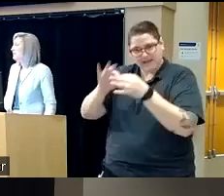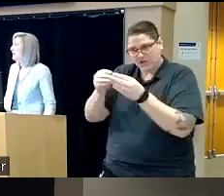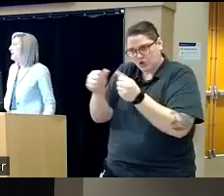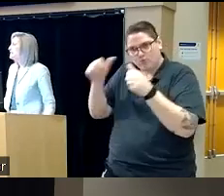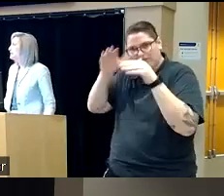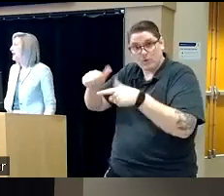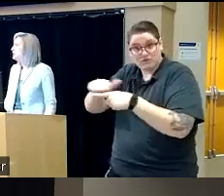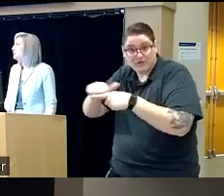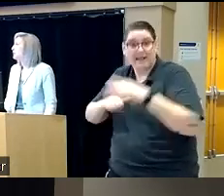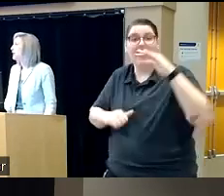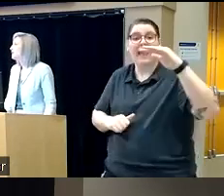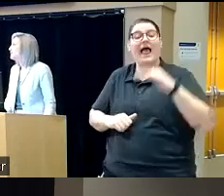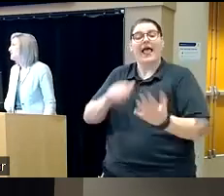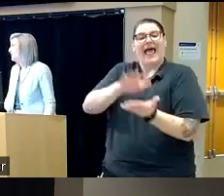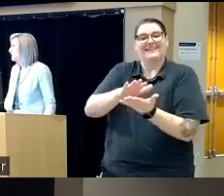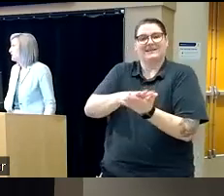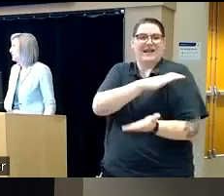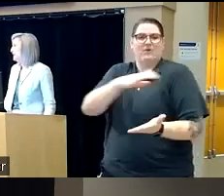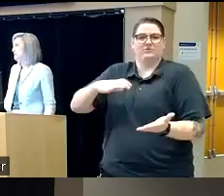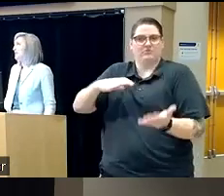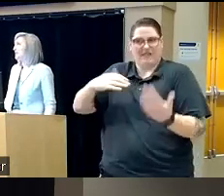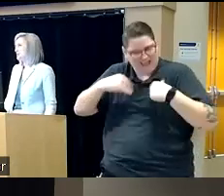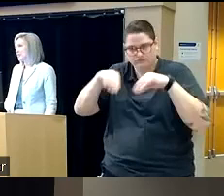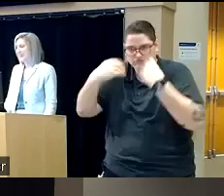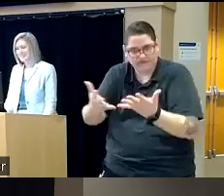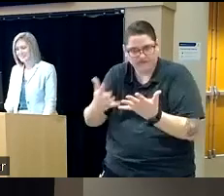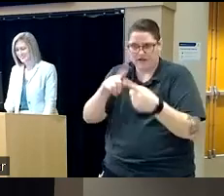we have an academic Council where we all come together to try to keep all of this organized